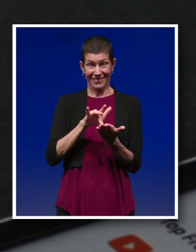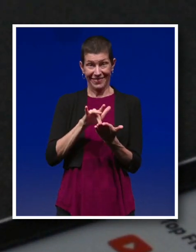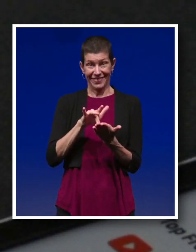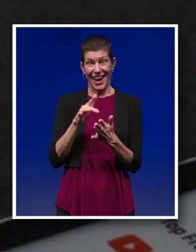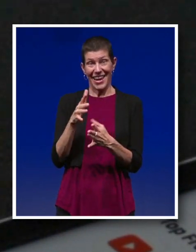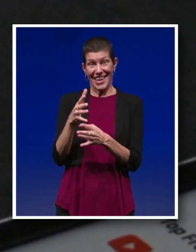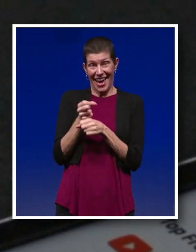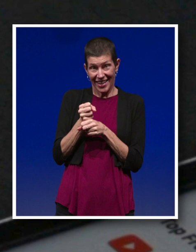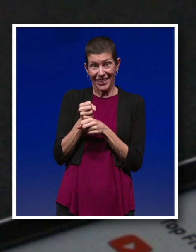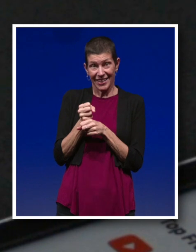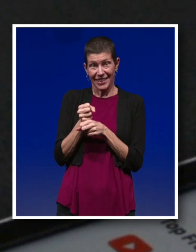Once you press the "get" button,